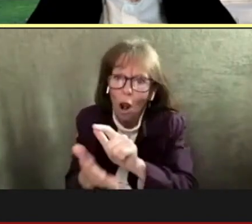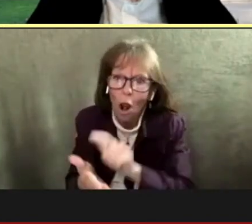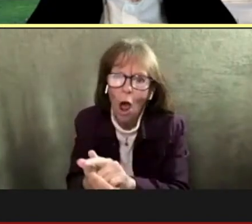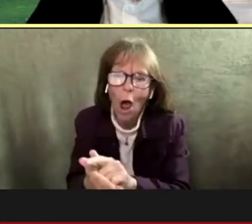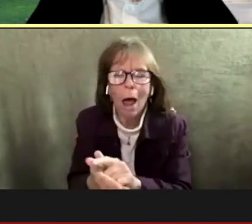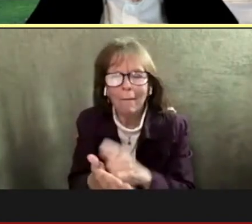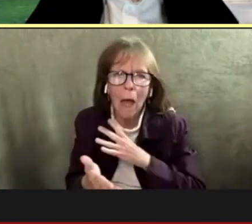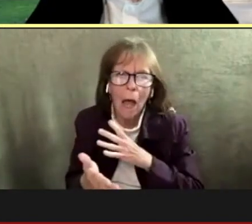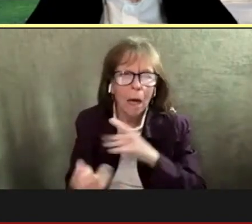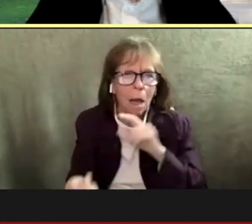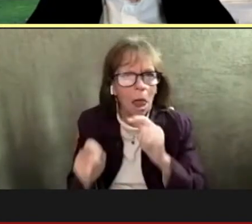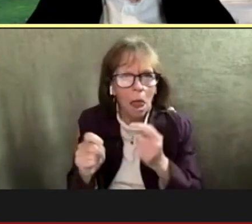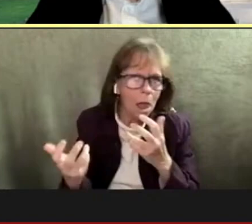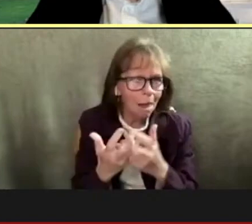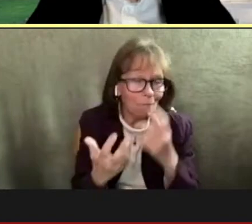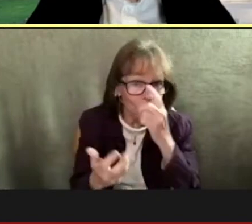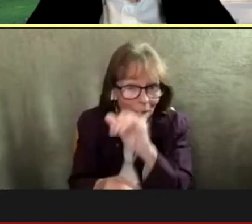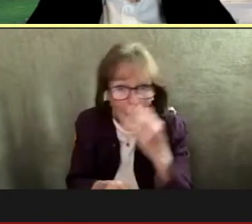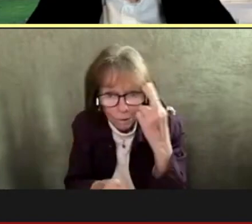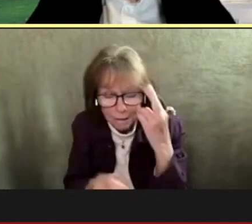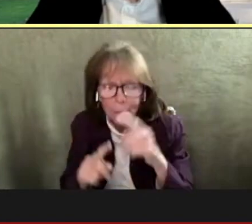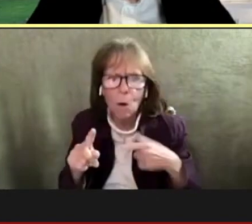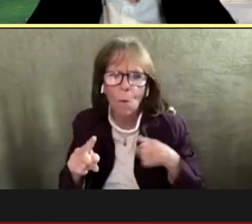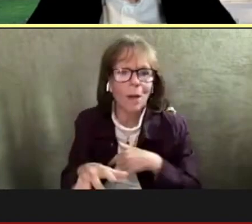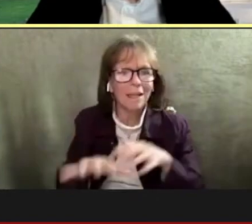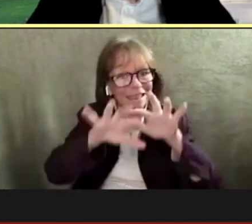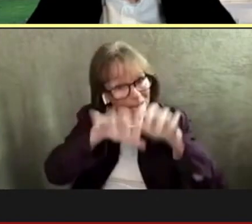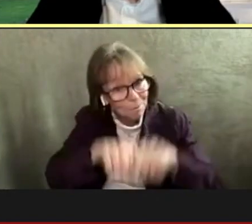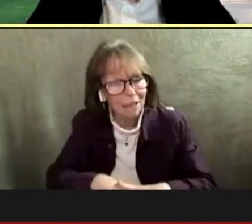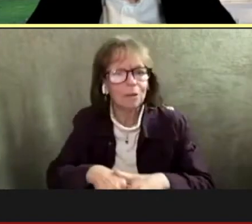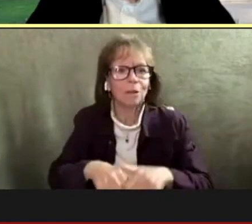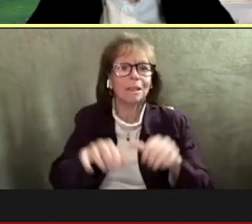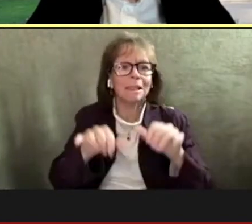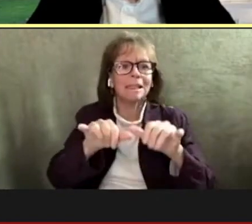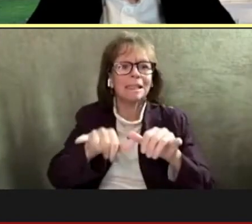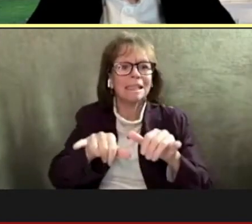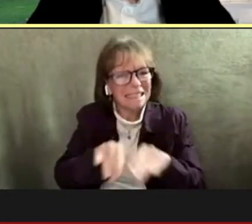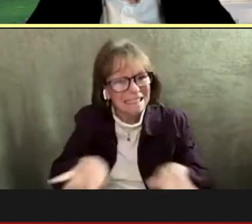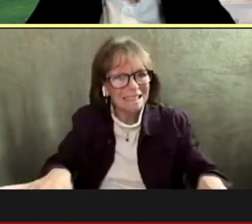by dismantling systemic discrimination through universal design.